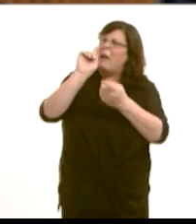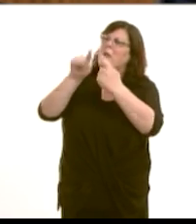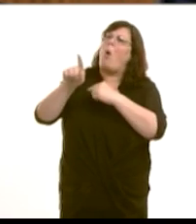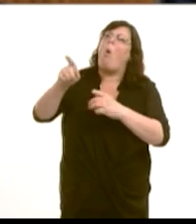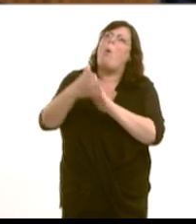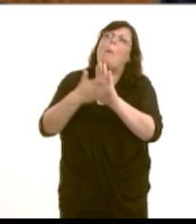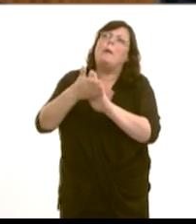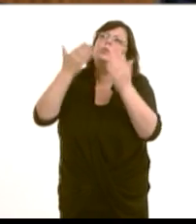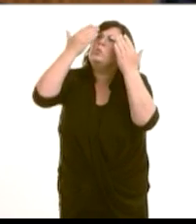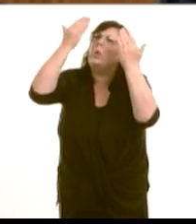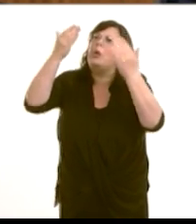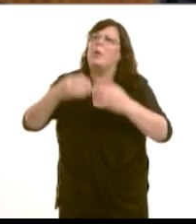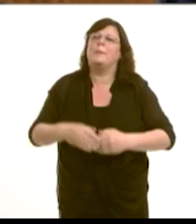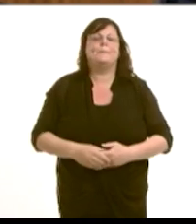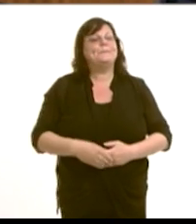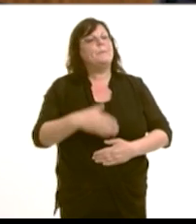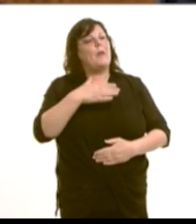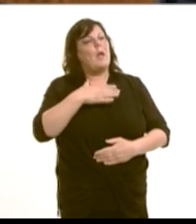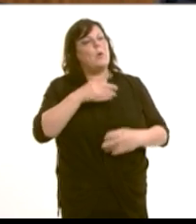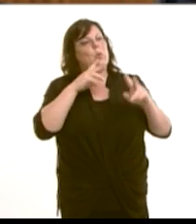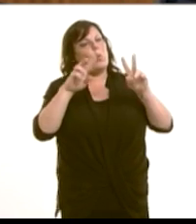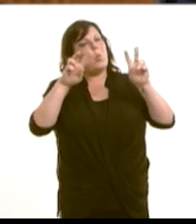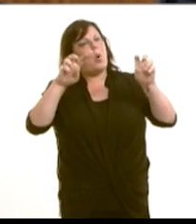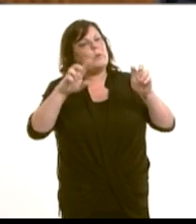Carwyn Jones: Can I quote a good Belfast phrase at him?